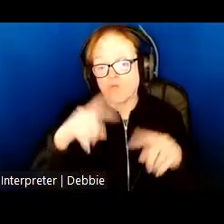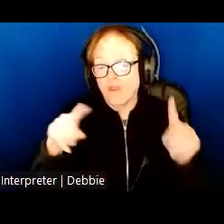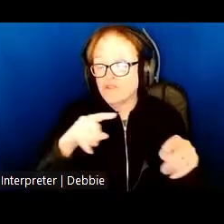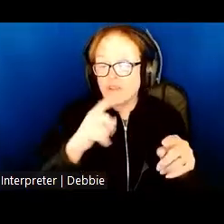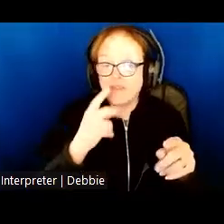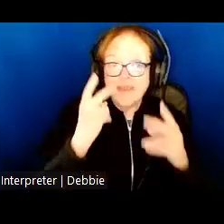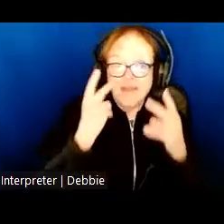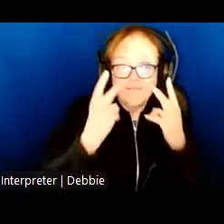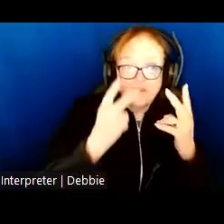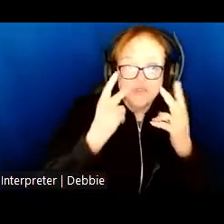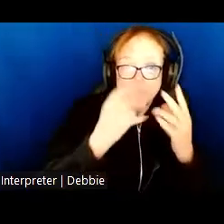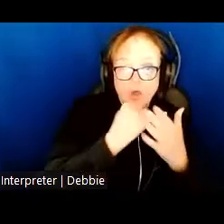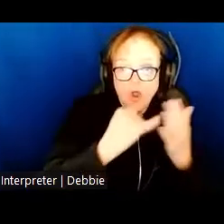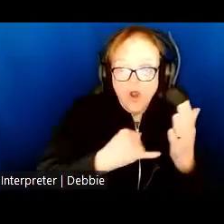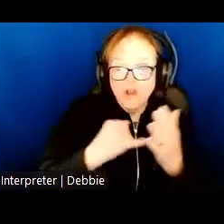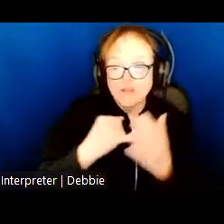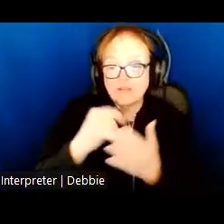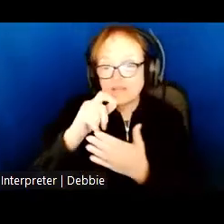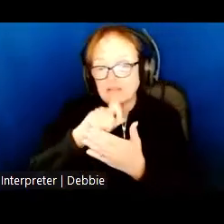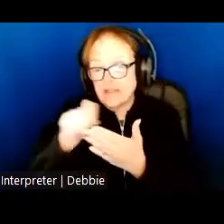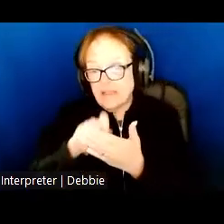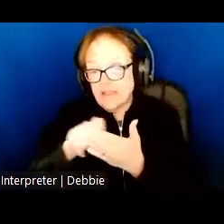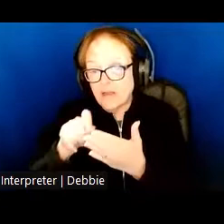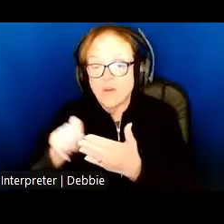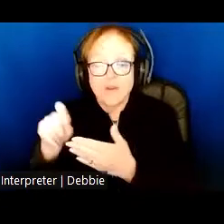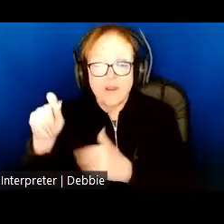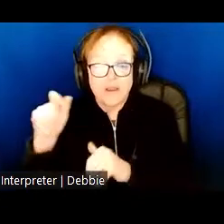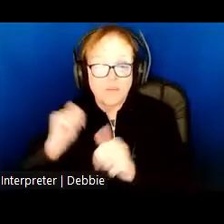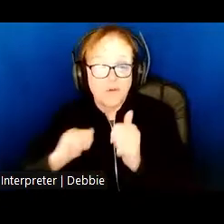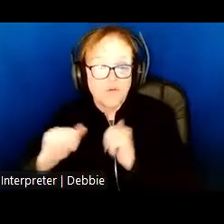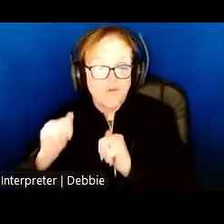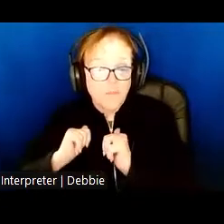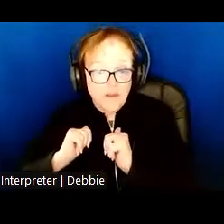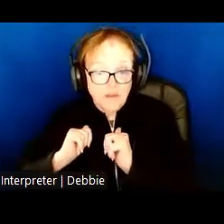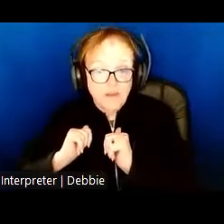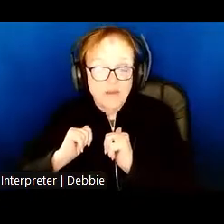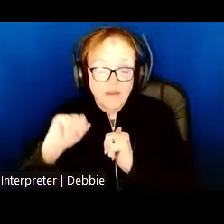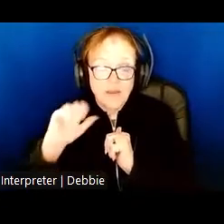arts categories. Different categories are offered each year and, as noted in the Program